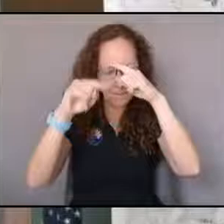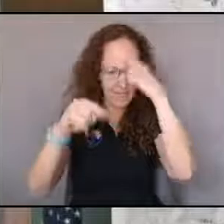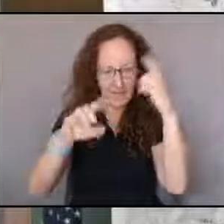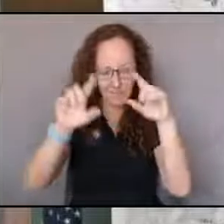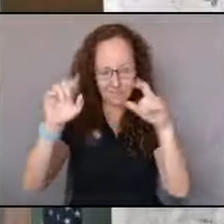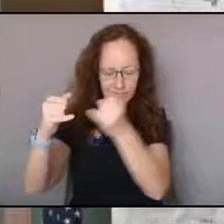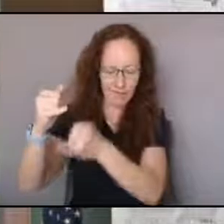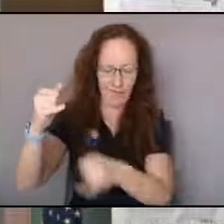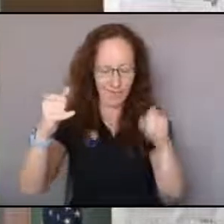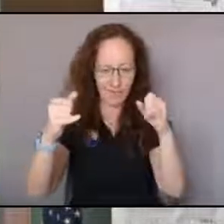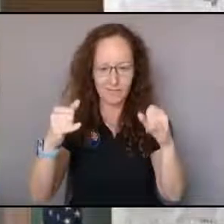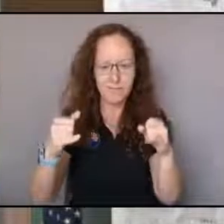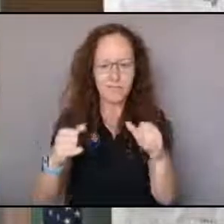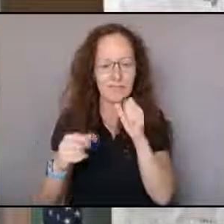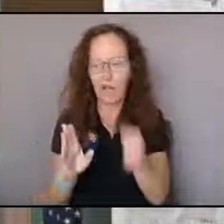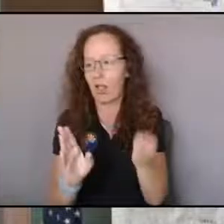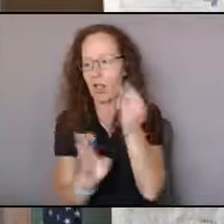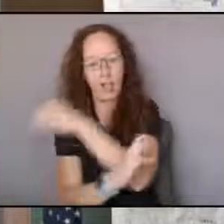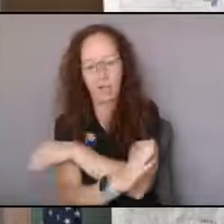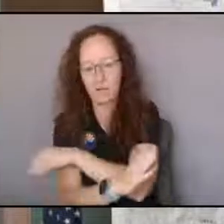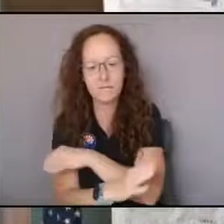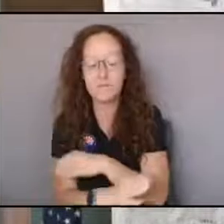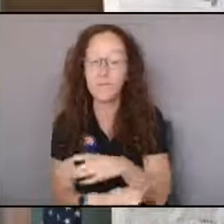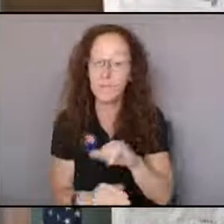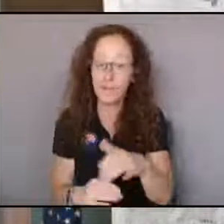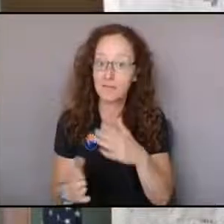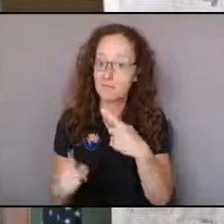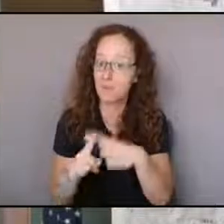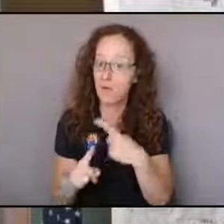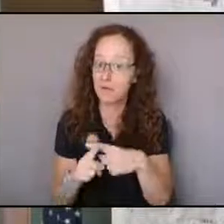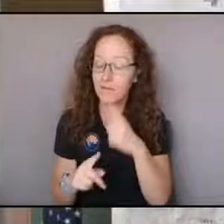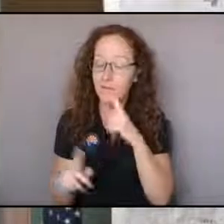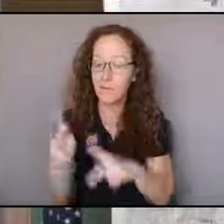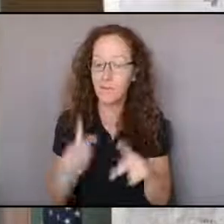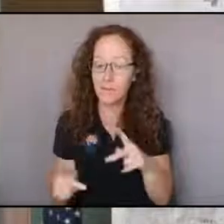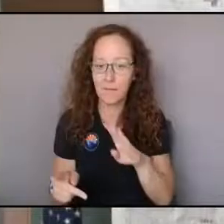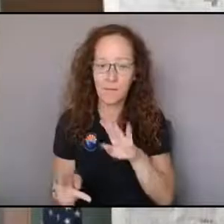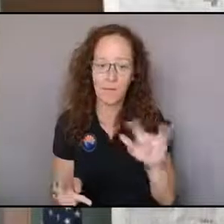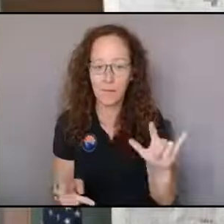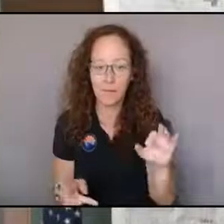THAT'S REALLY GOOD NEWS FOR THE FOLKS DOWN THERE HOLDING THAT BULL CREEK.